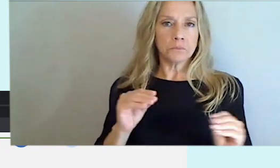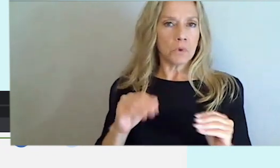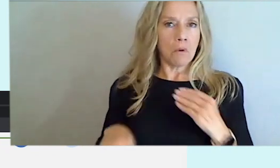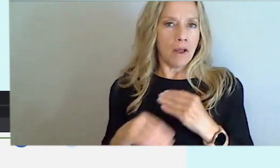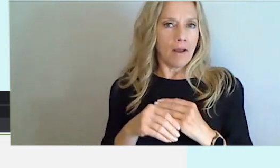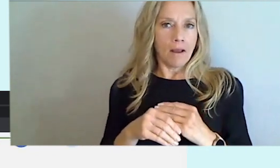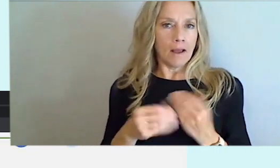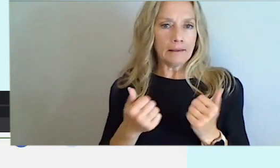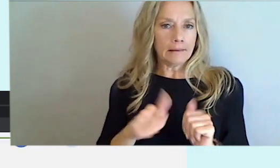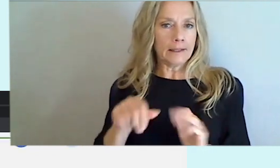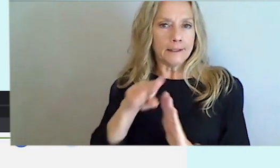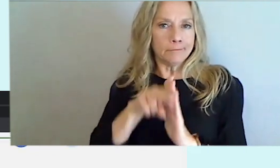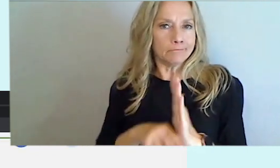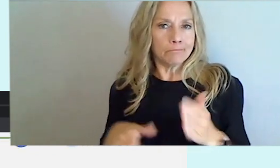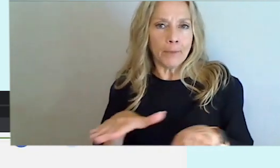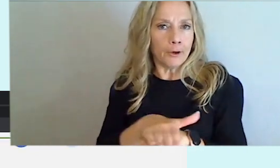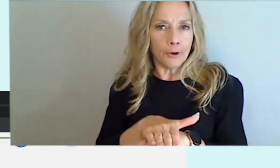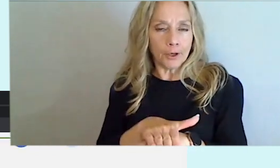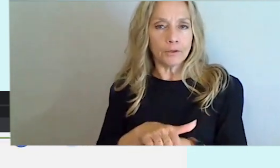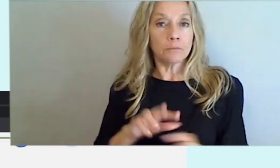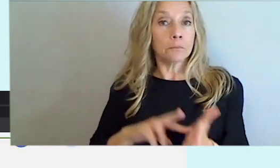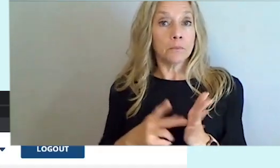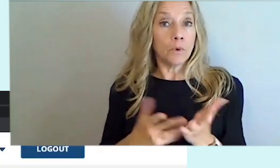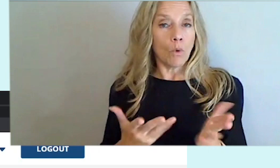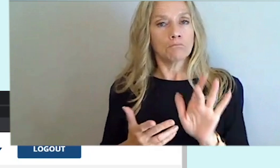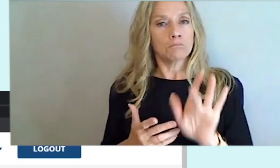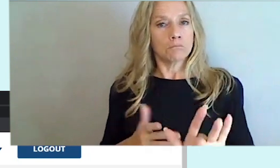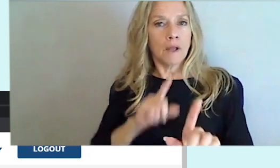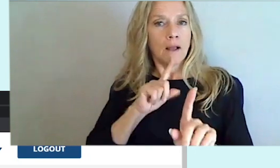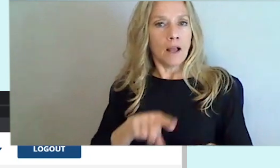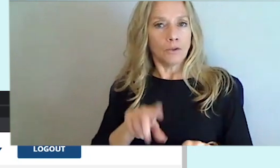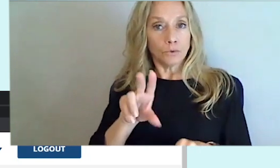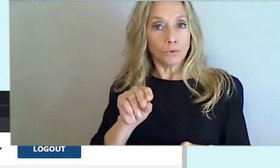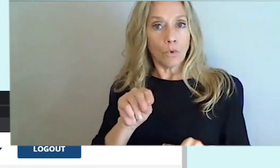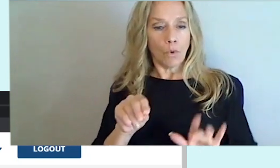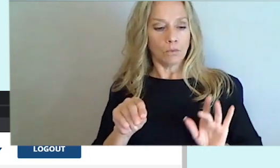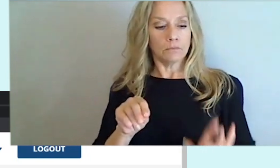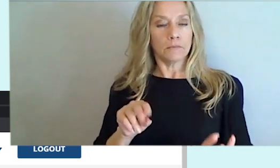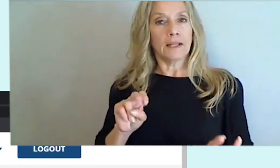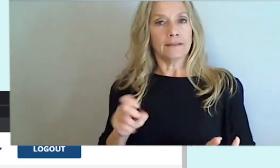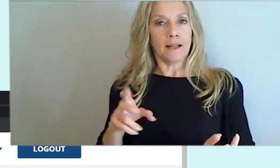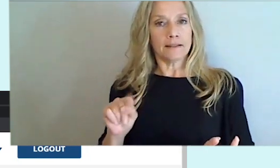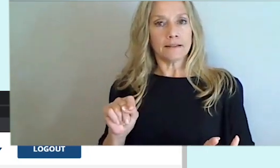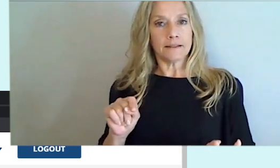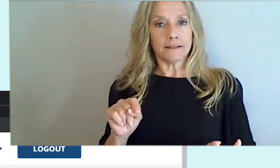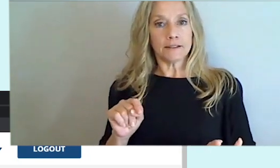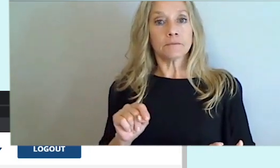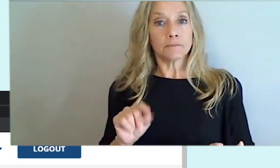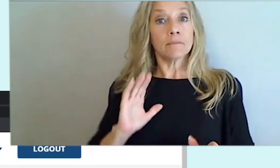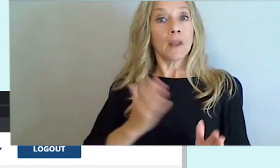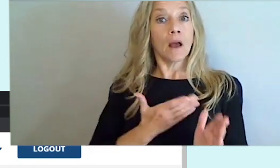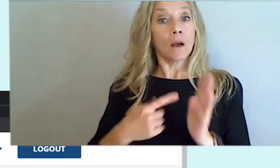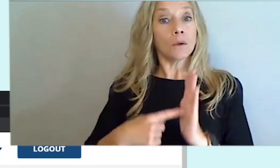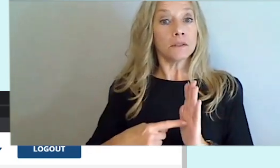so they would select no and click next. For this example, there is not any information on file